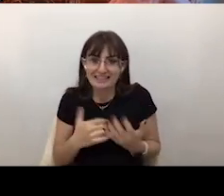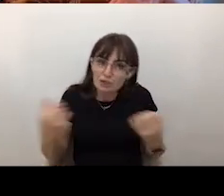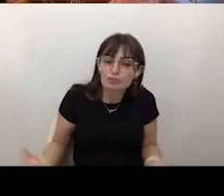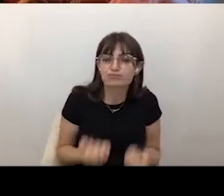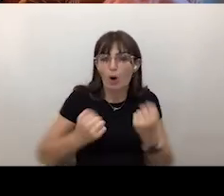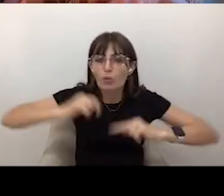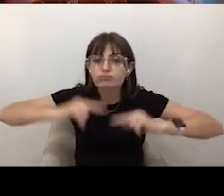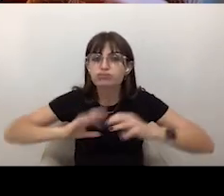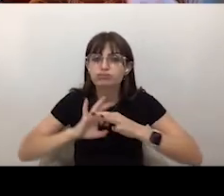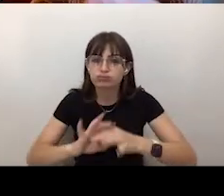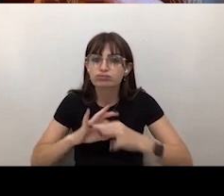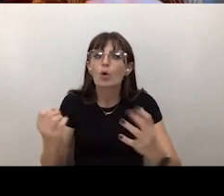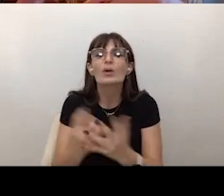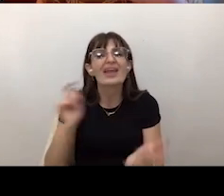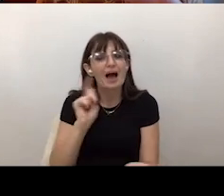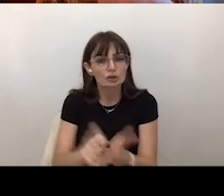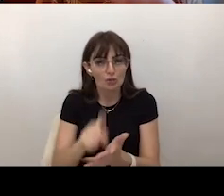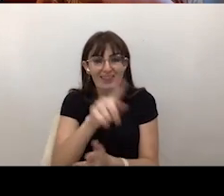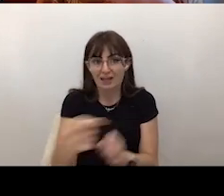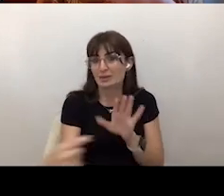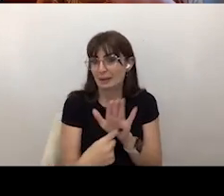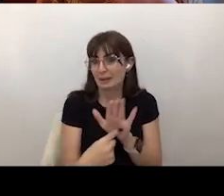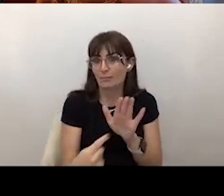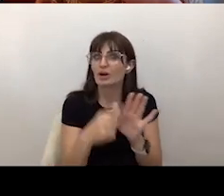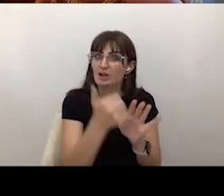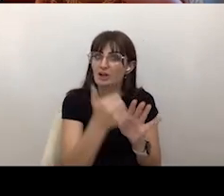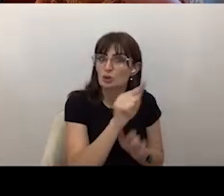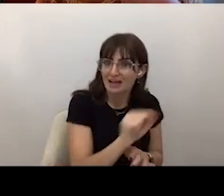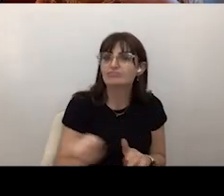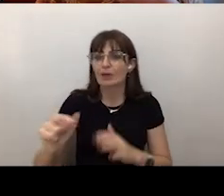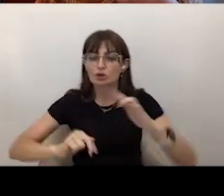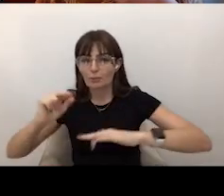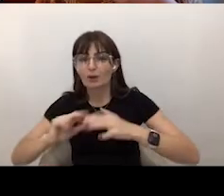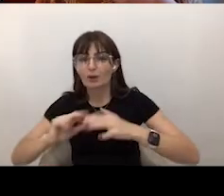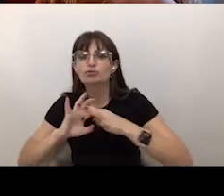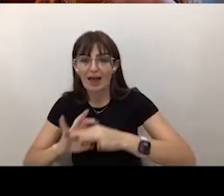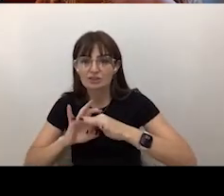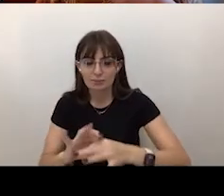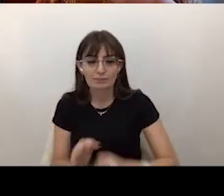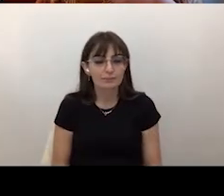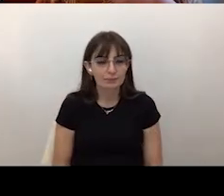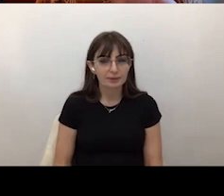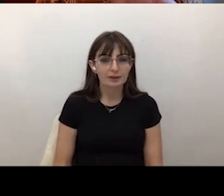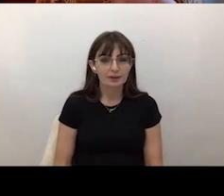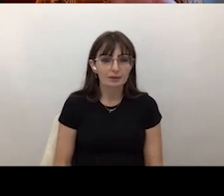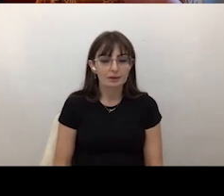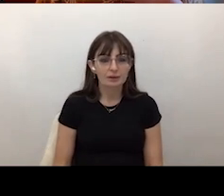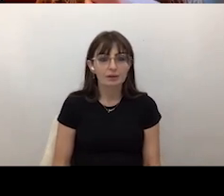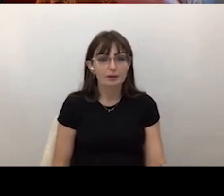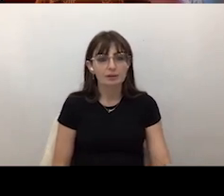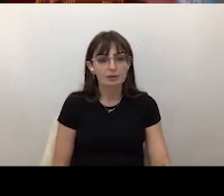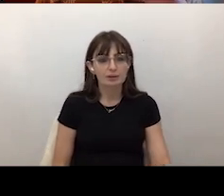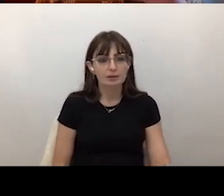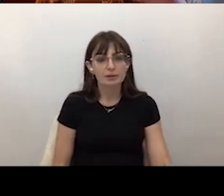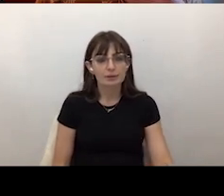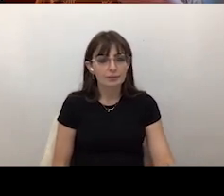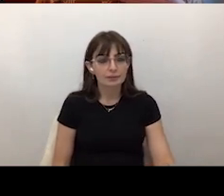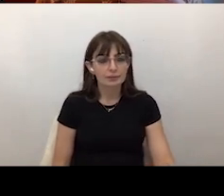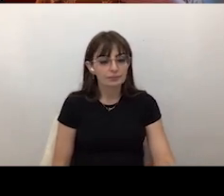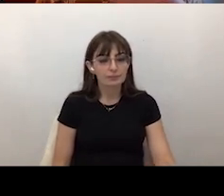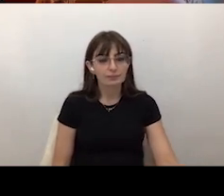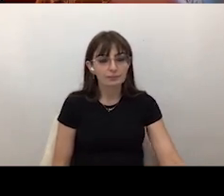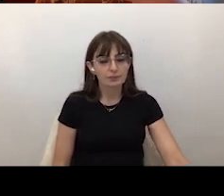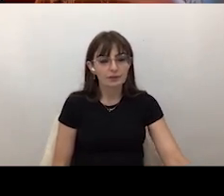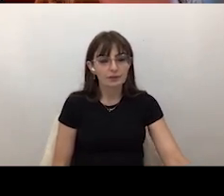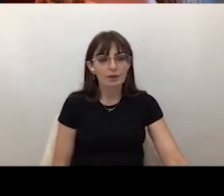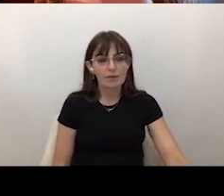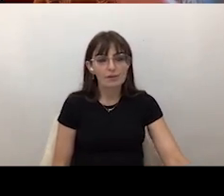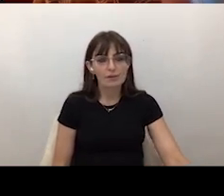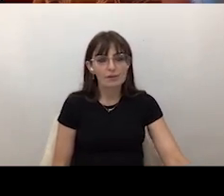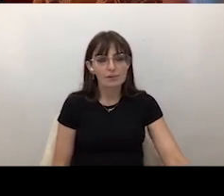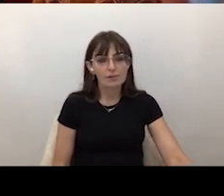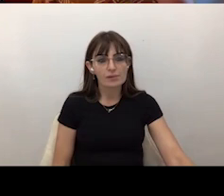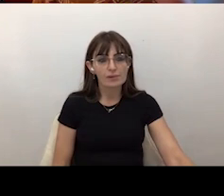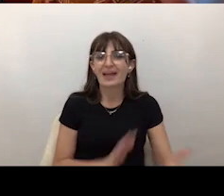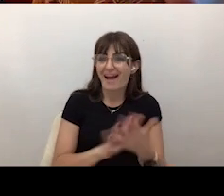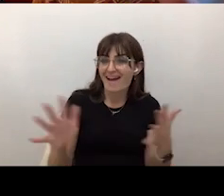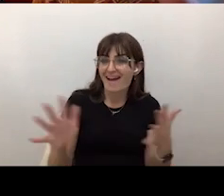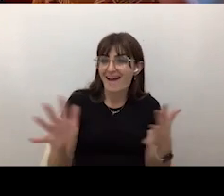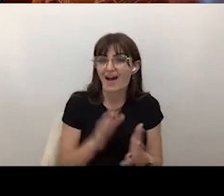with our donors. That is the key. We want to use it to build that. The most meaningful way to